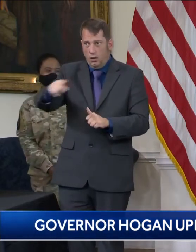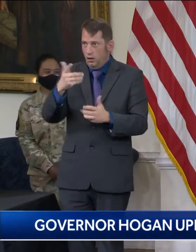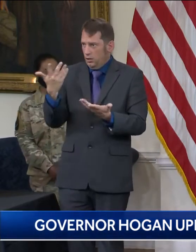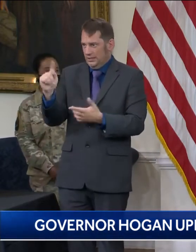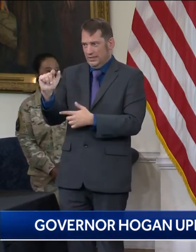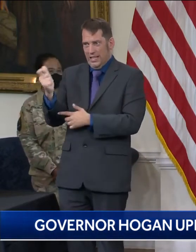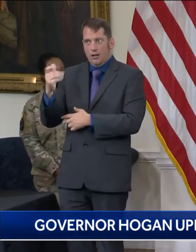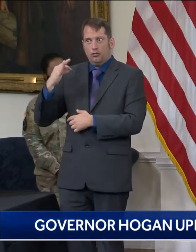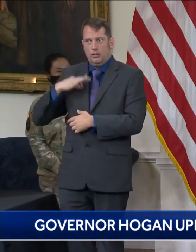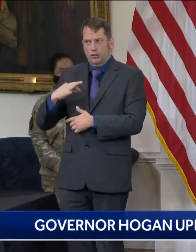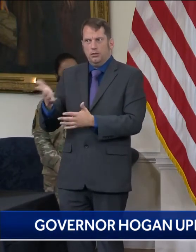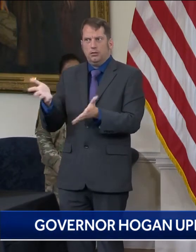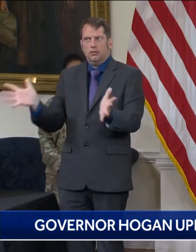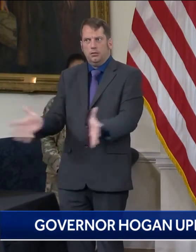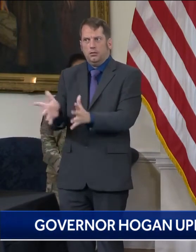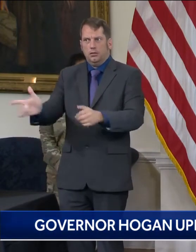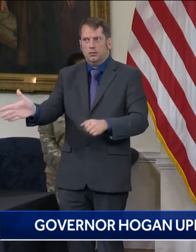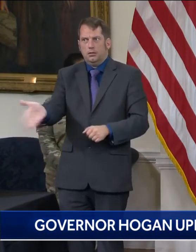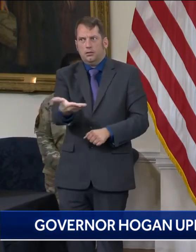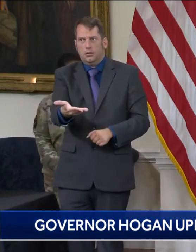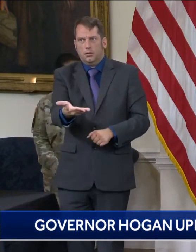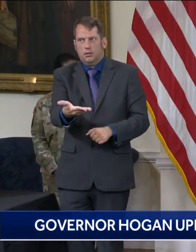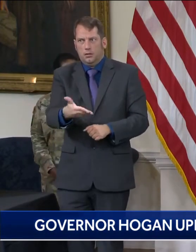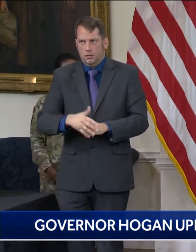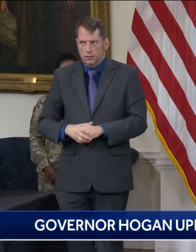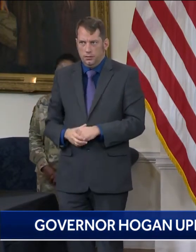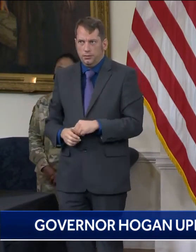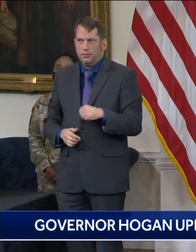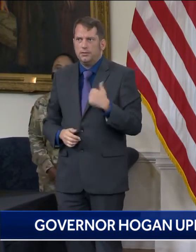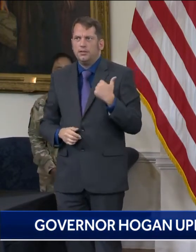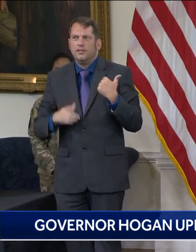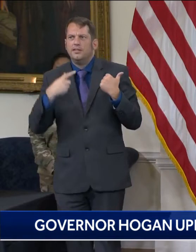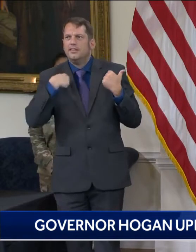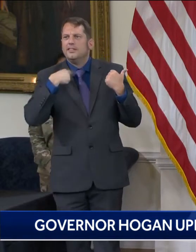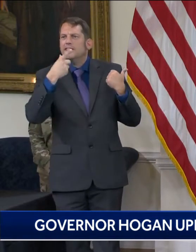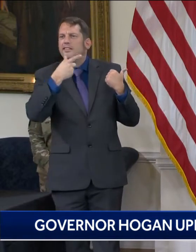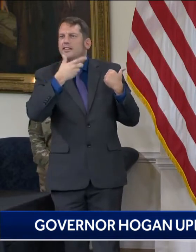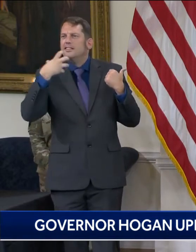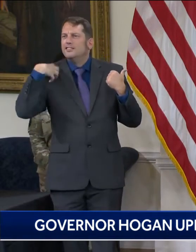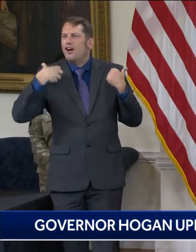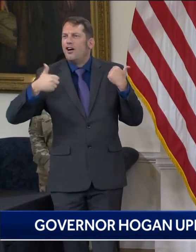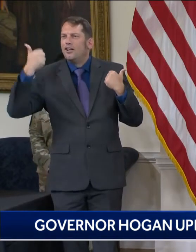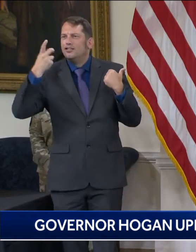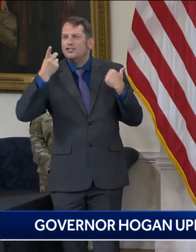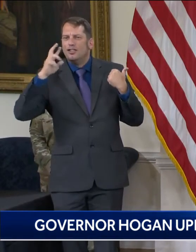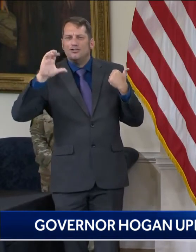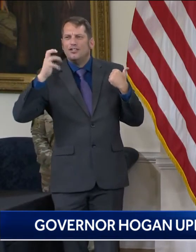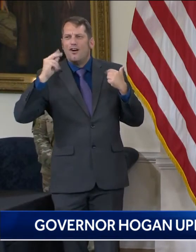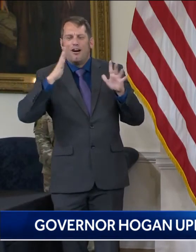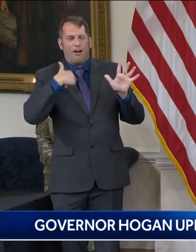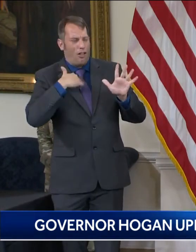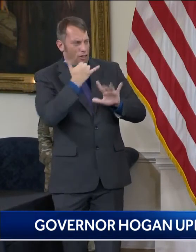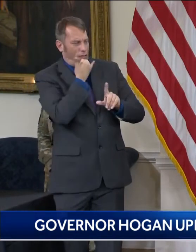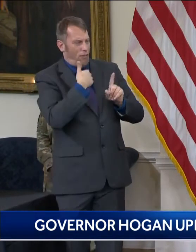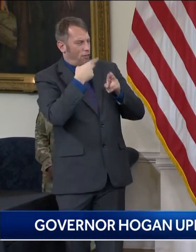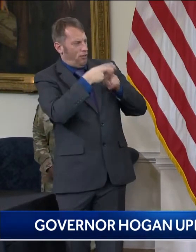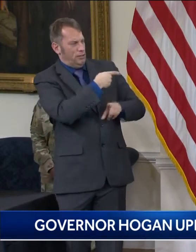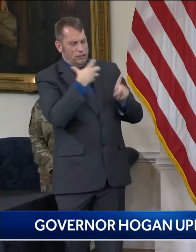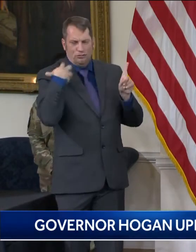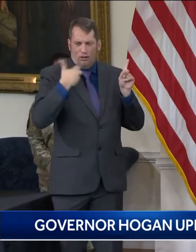IT IS A GOOD IDEA FOR THOSE PEOPLE, I JUST CALLED TO A DOCTOR, DR. GENERAL.